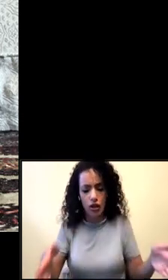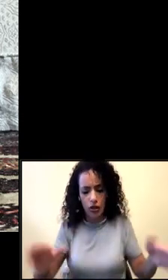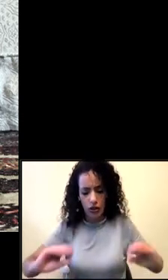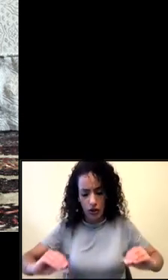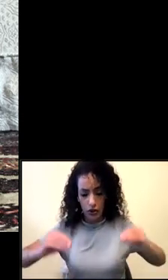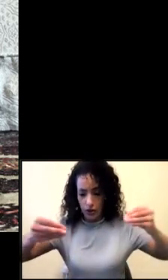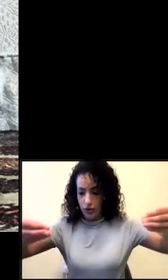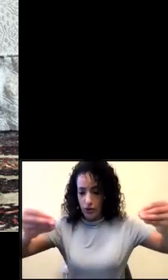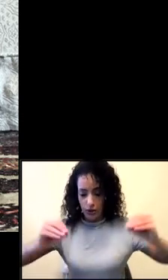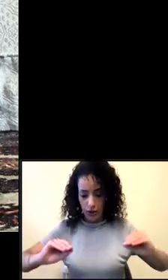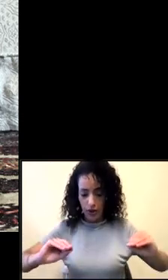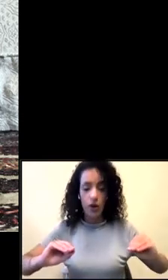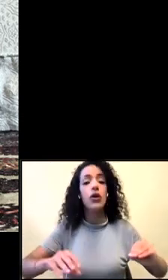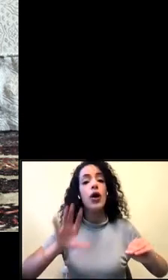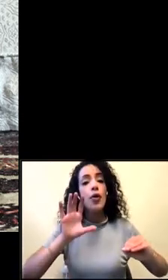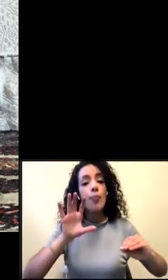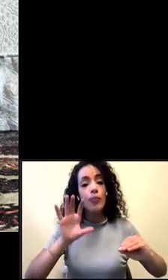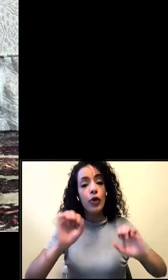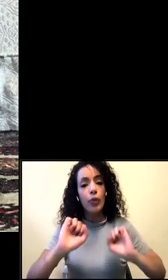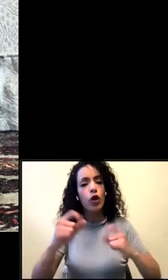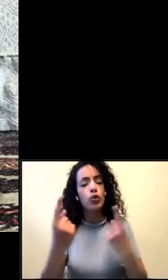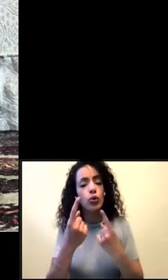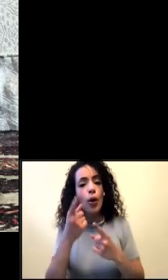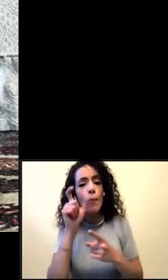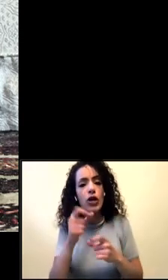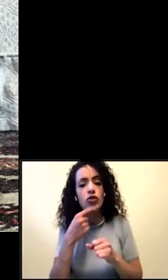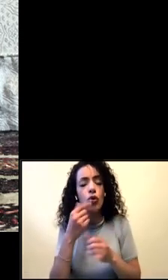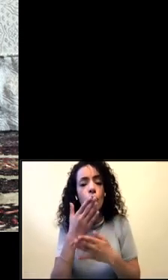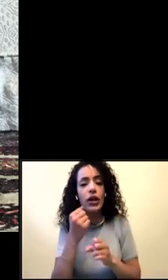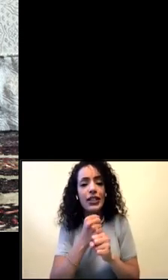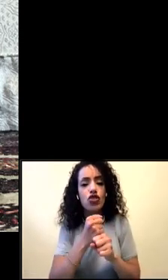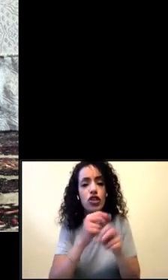in the Geological Survey of India during the British Raj. He gave it to his daughter,